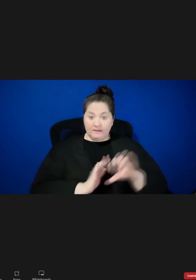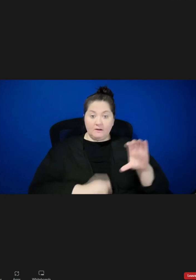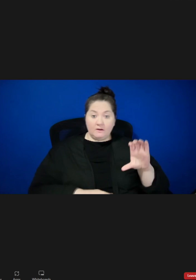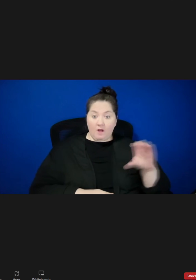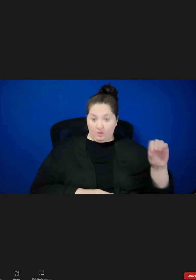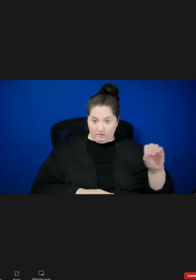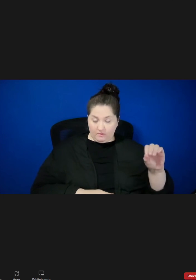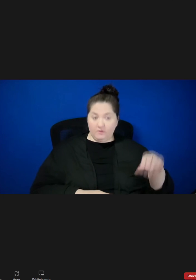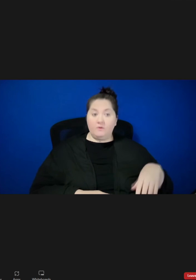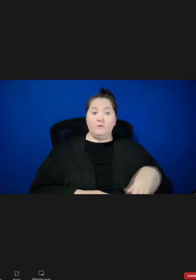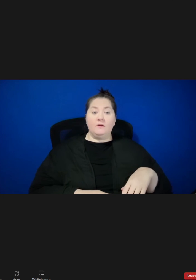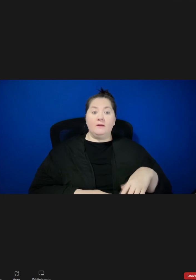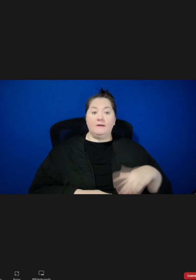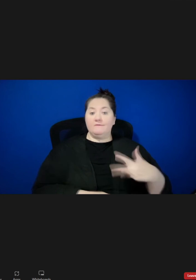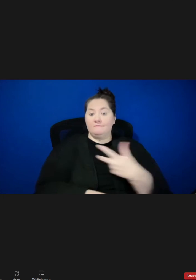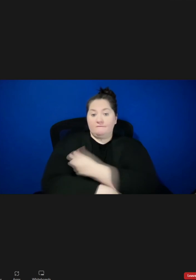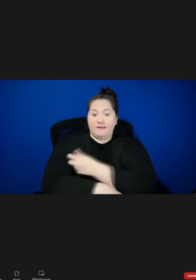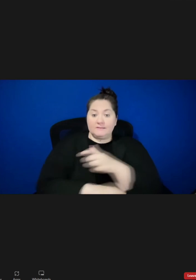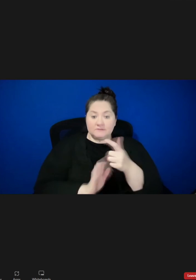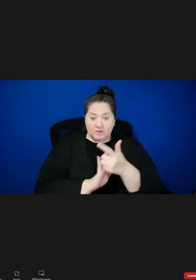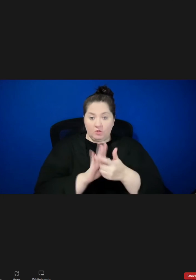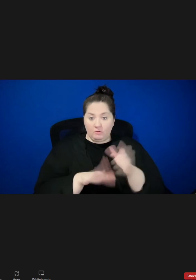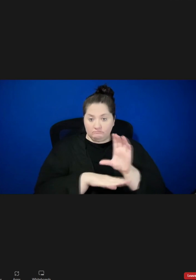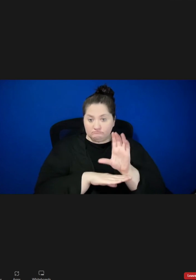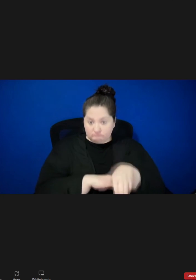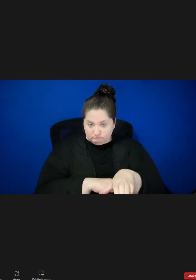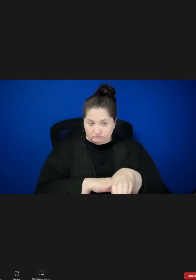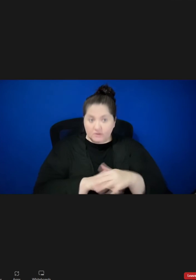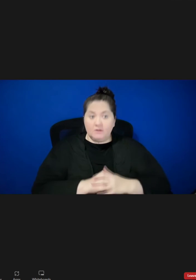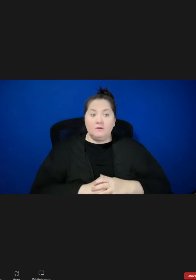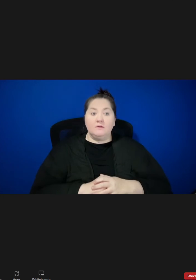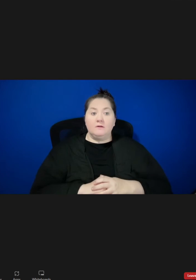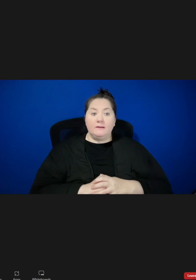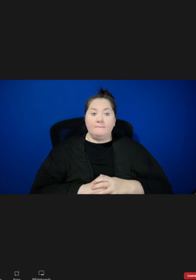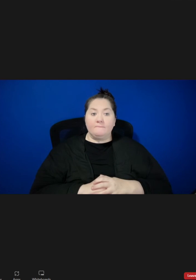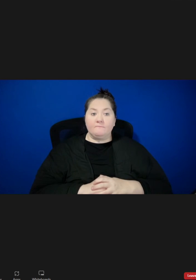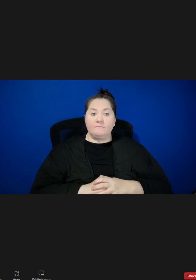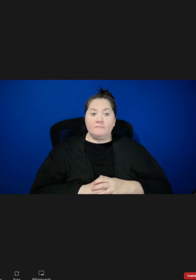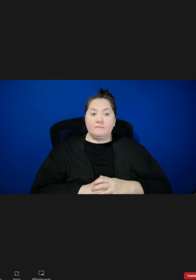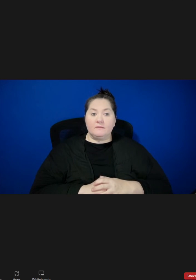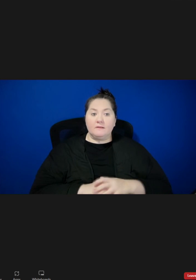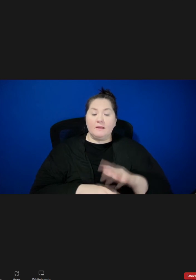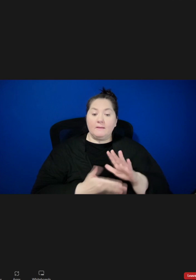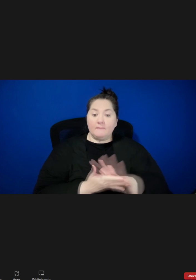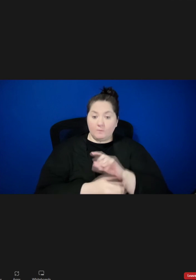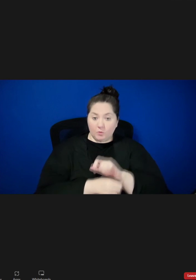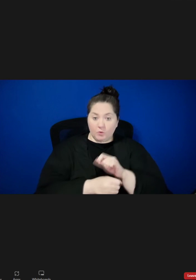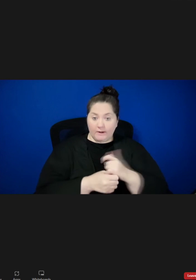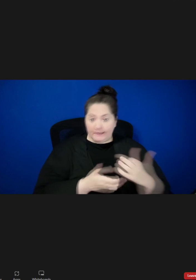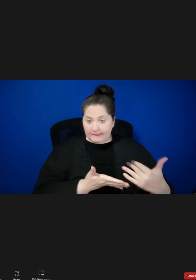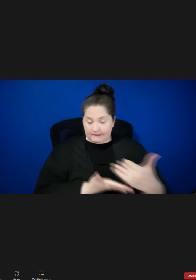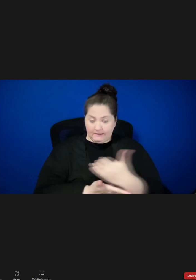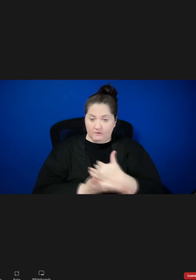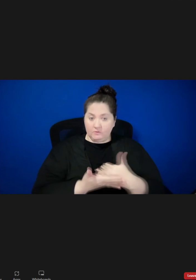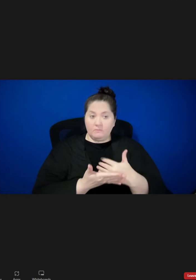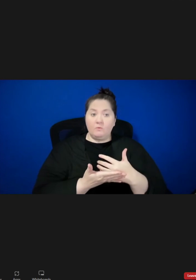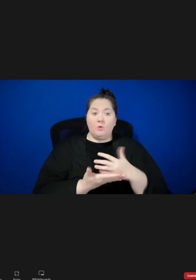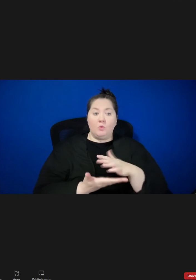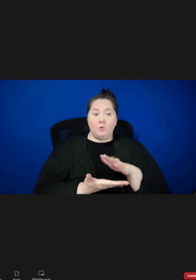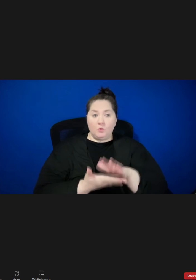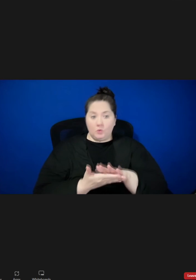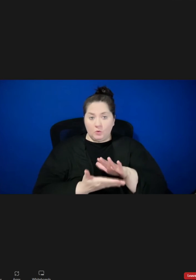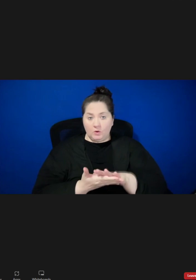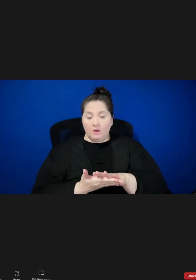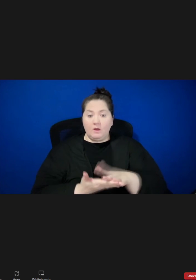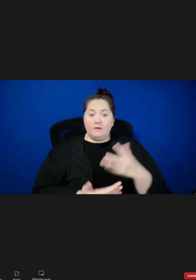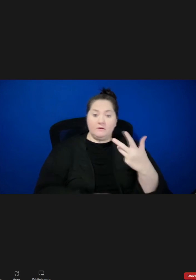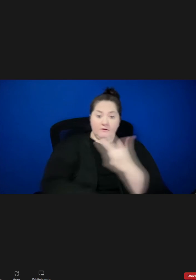were enforced. And paperwork gathered by schools on vaccine status and exemptions,